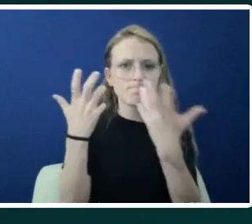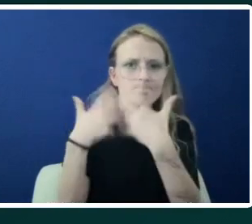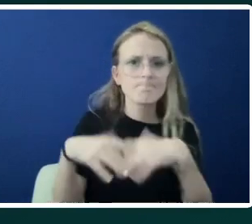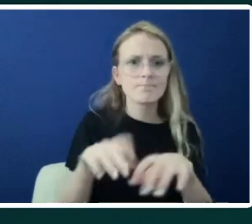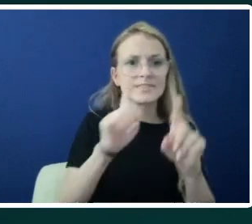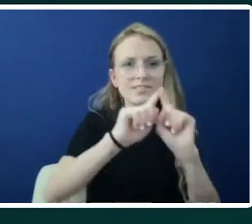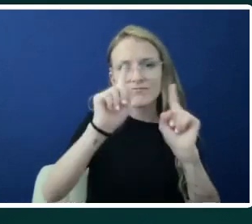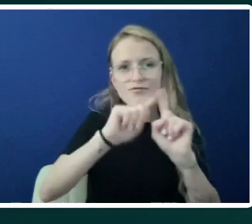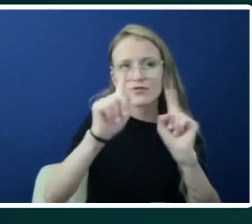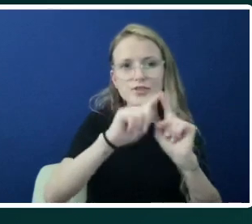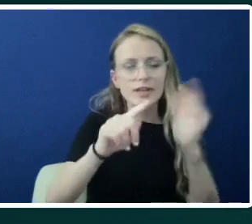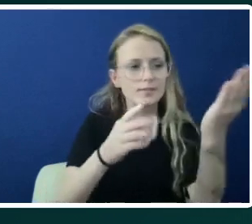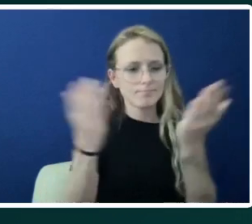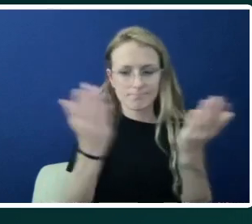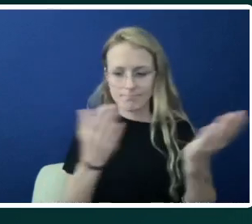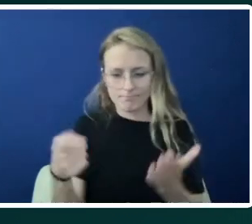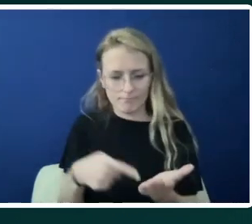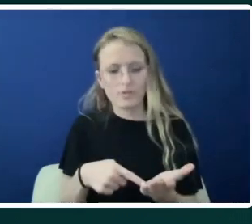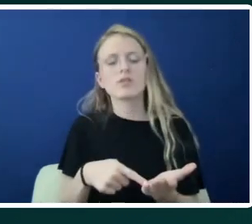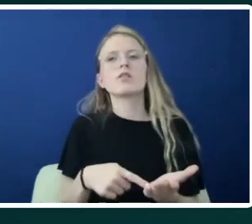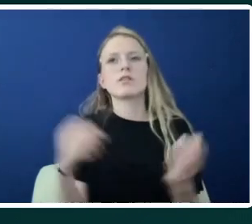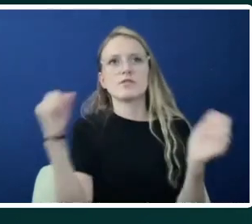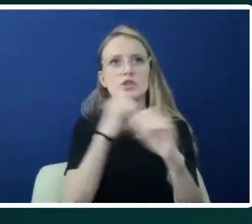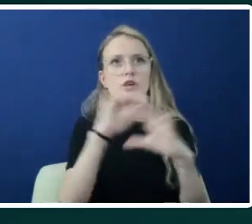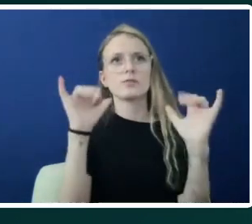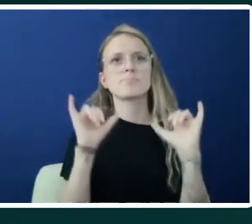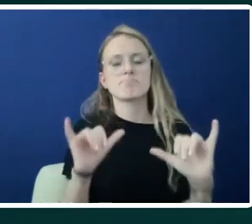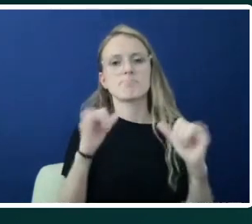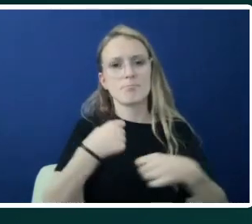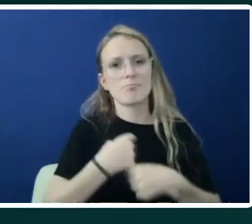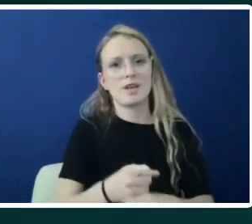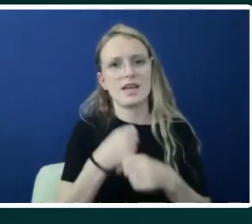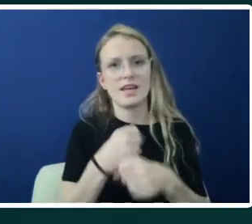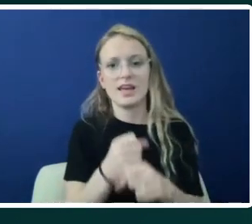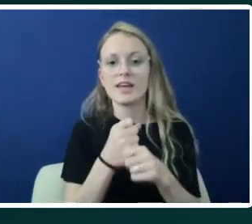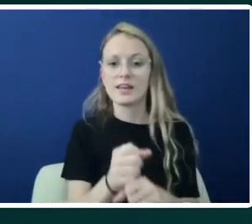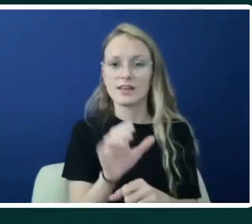but also visualizing it right, and creating. It really helped them figure out how they wanted